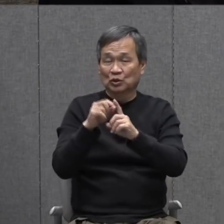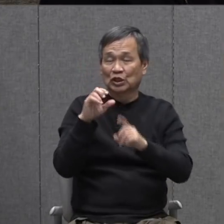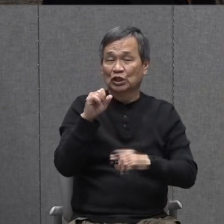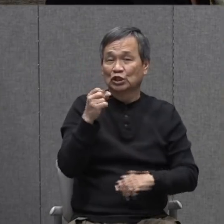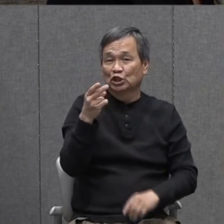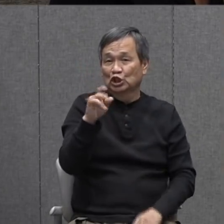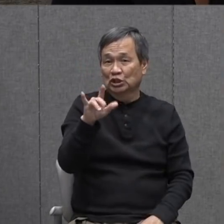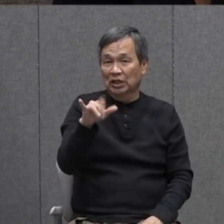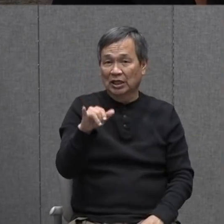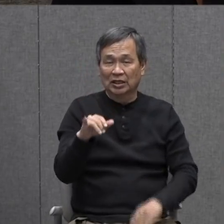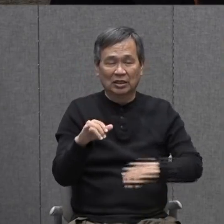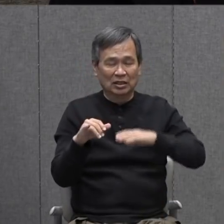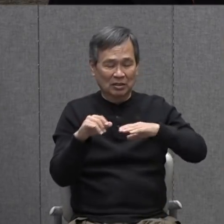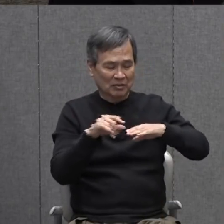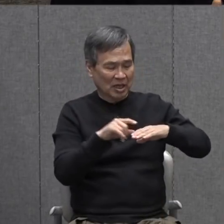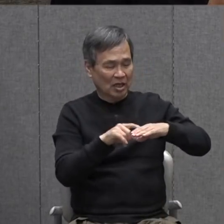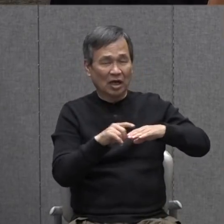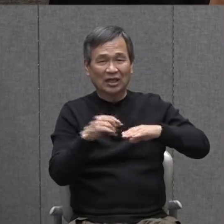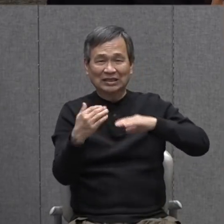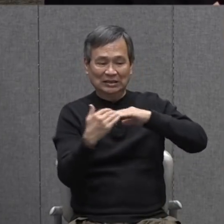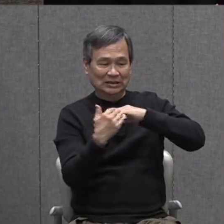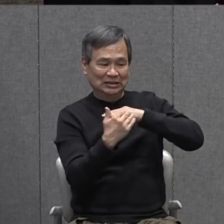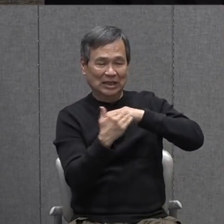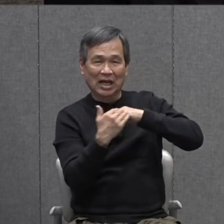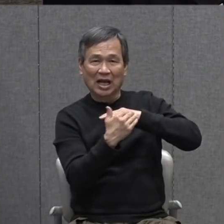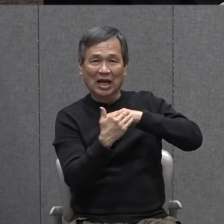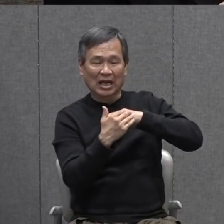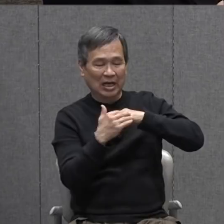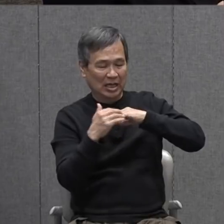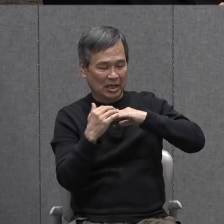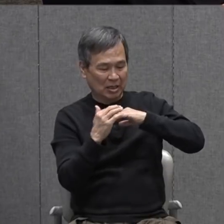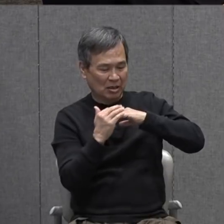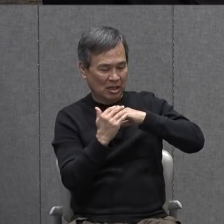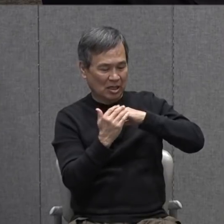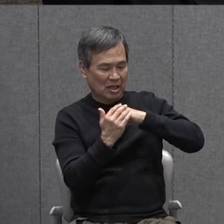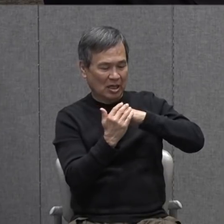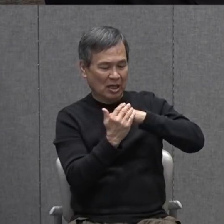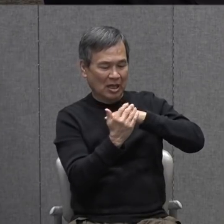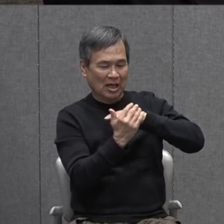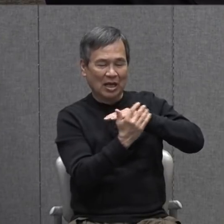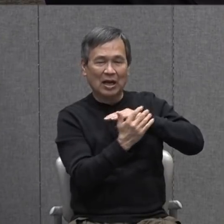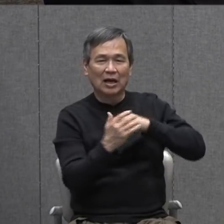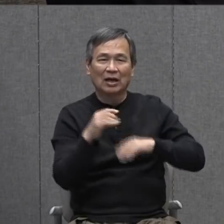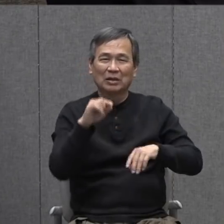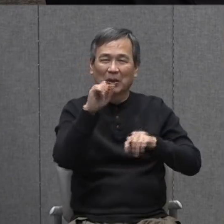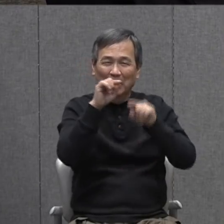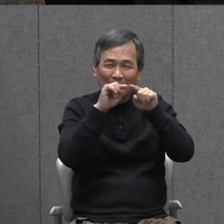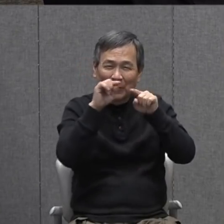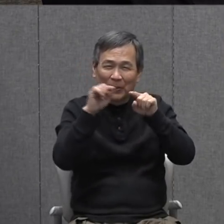Mine is even bumpy. Each one of these little pieces of sparkle right here have a very bumpy texture to them.